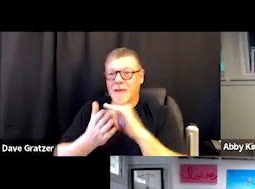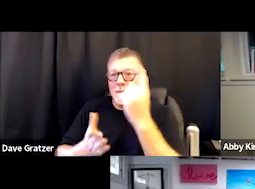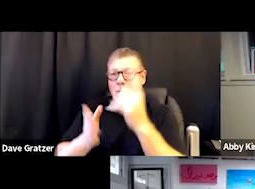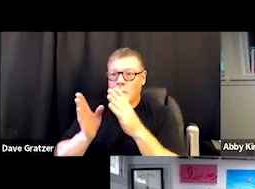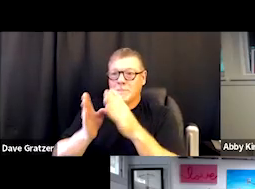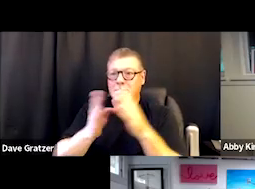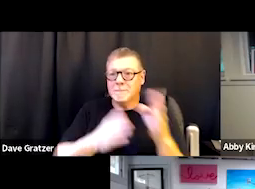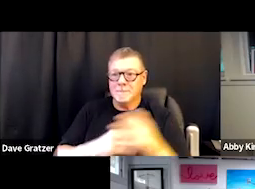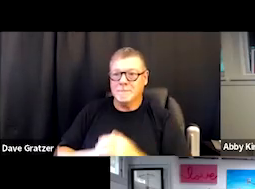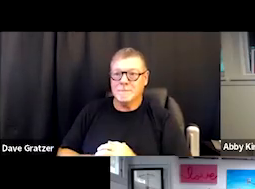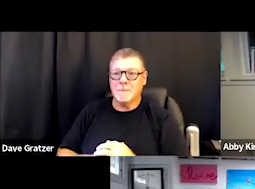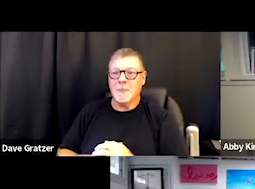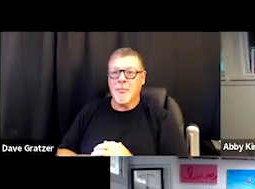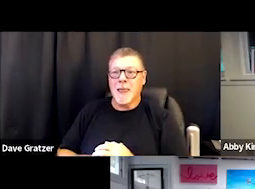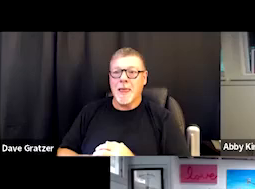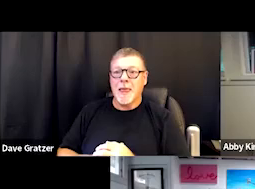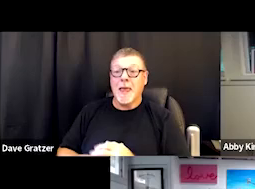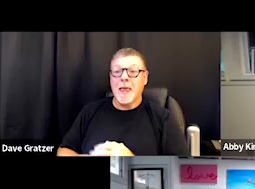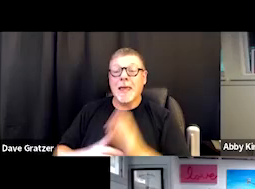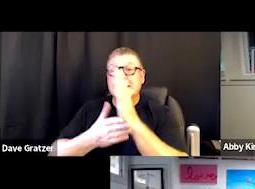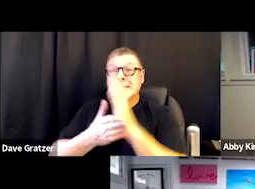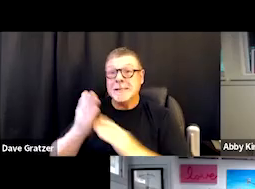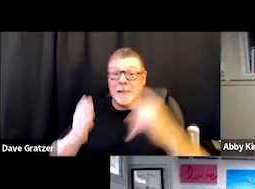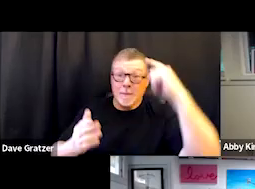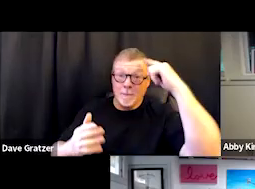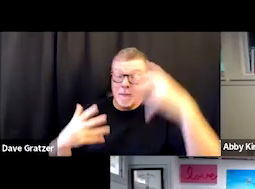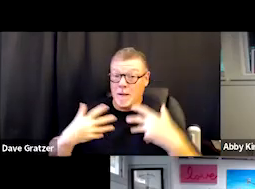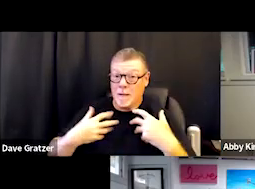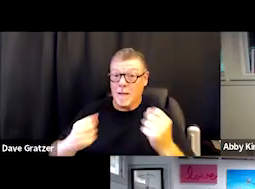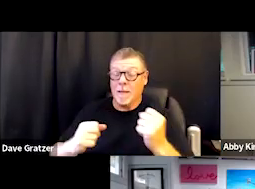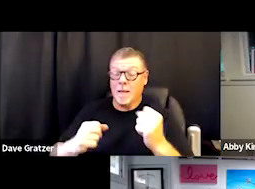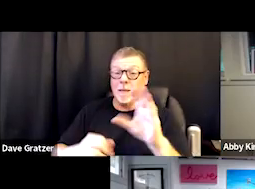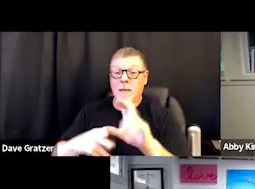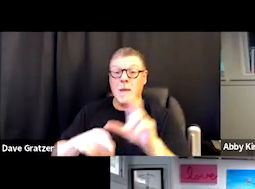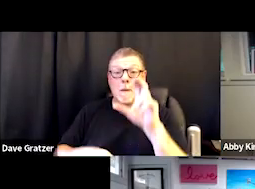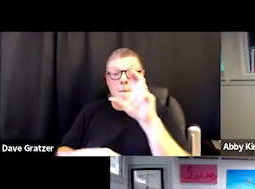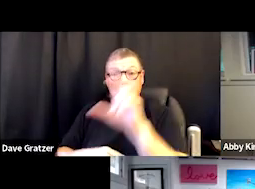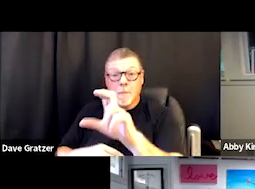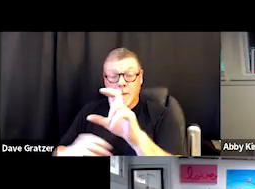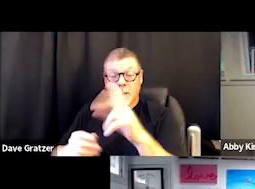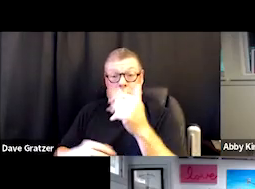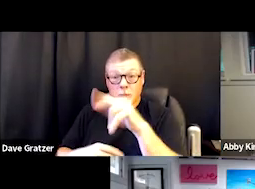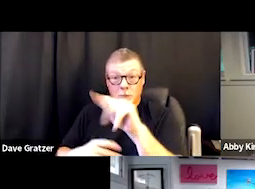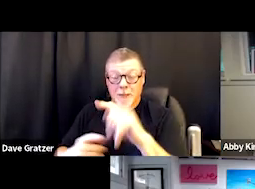Some states have used either mental health block grant, community development block grant.